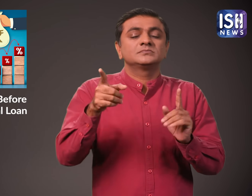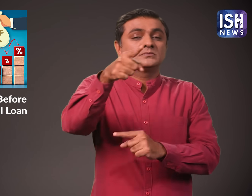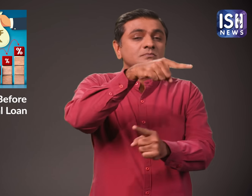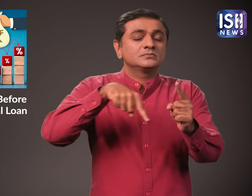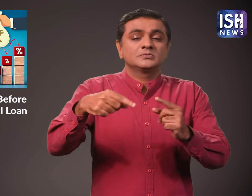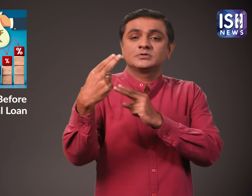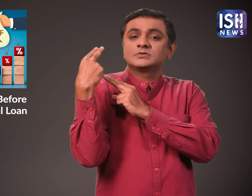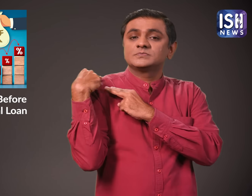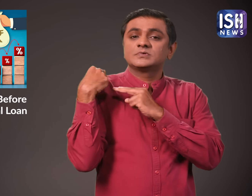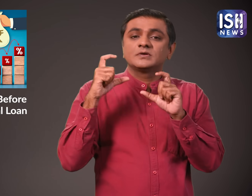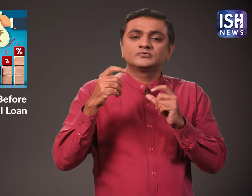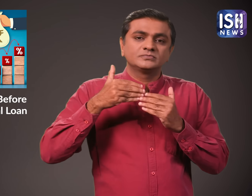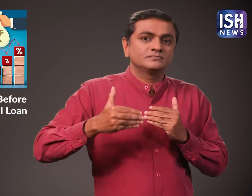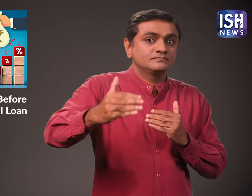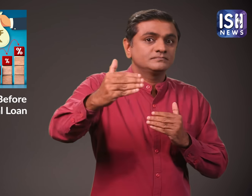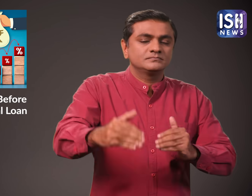Stay cautious!